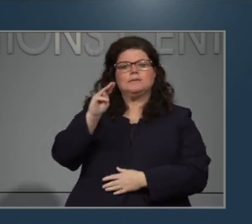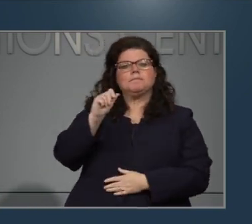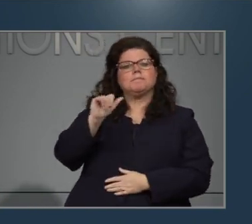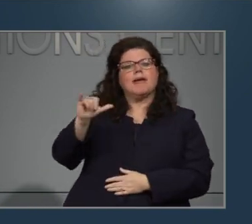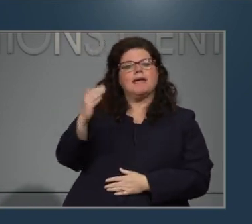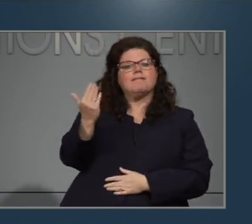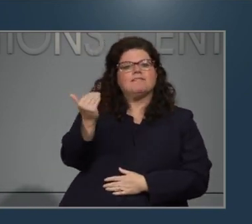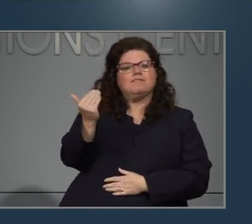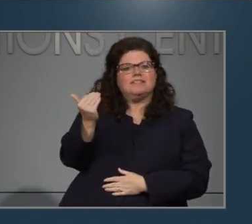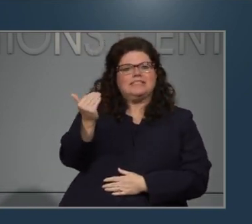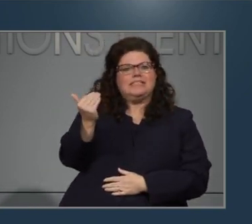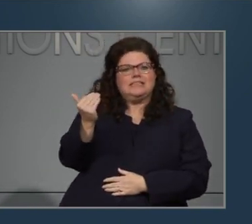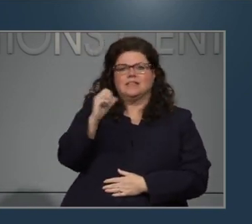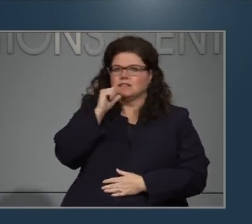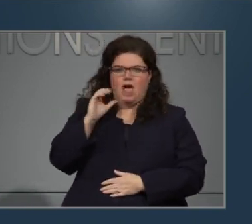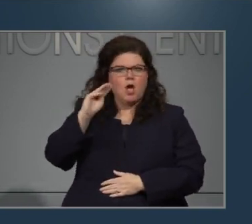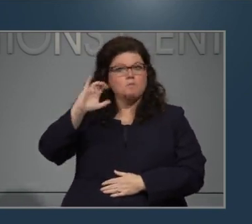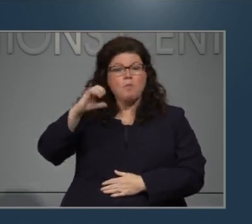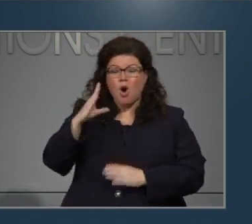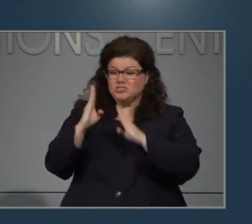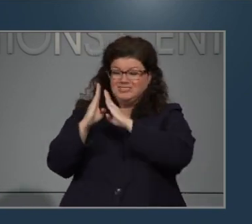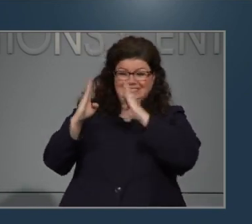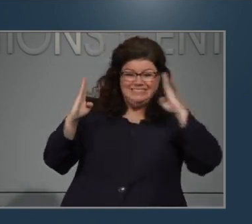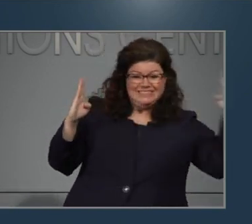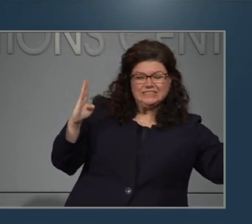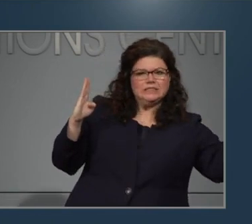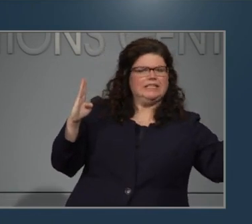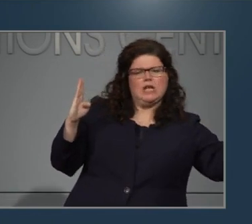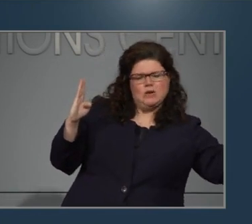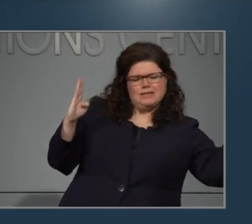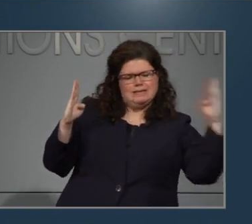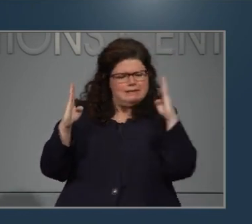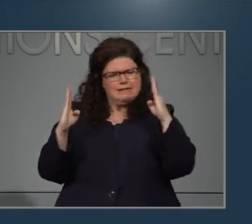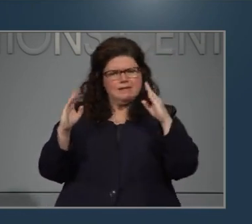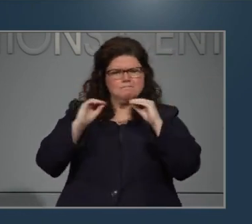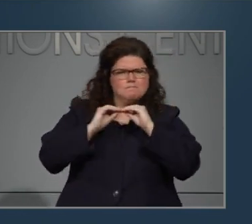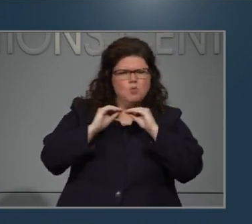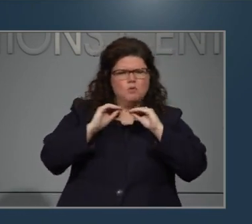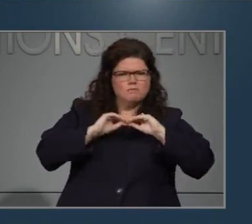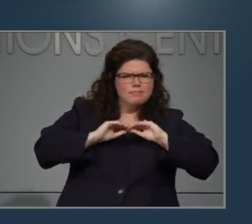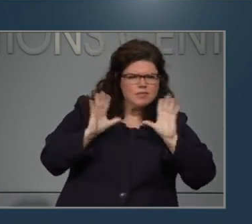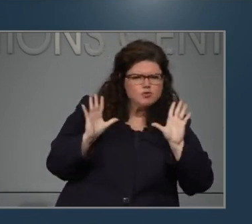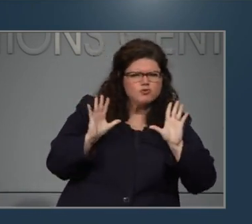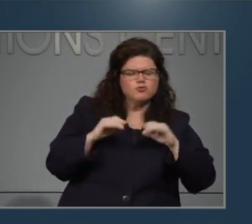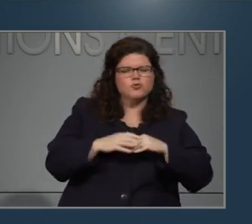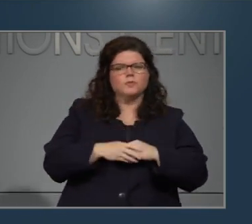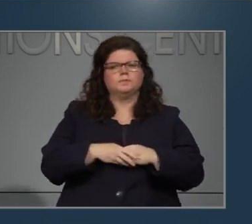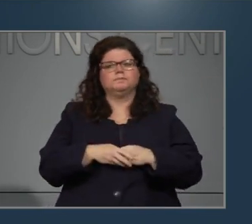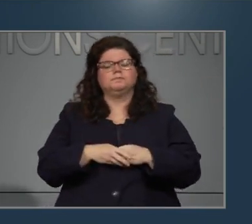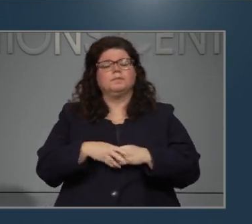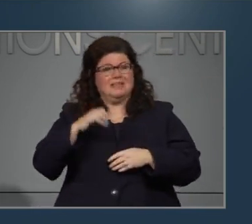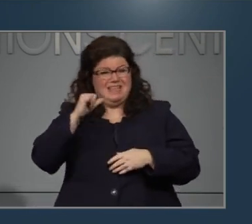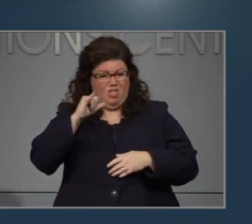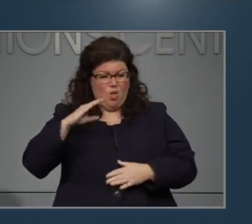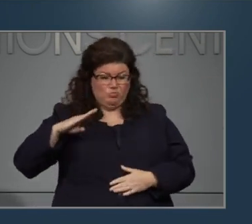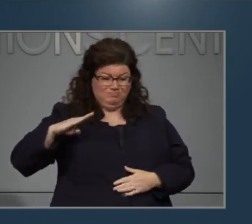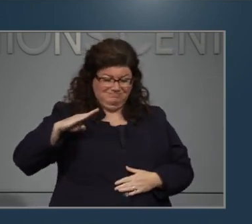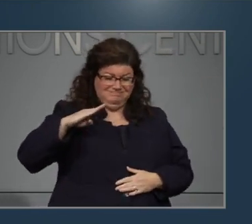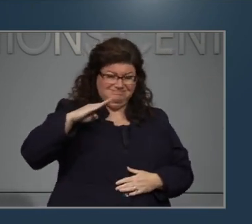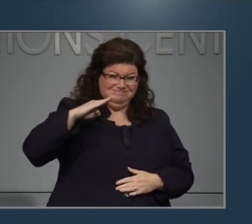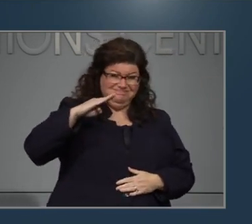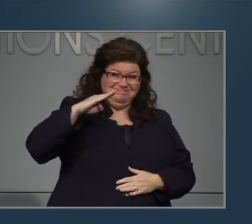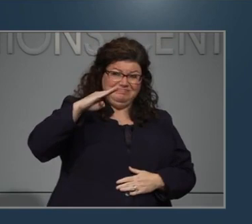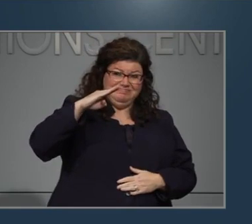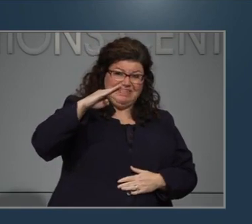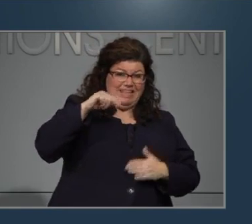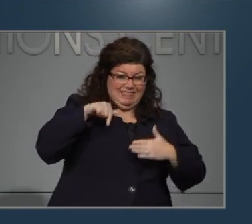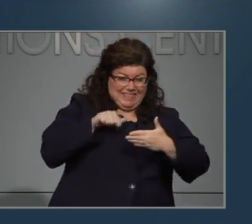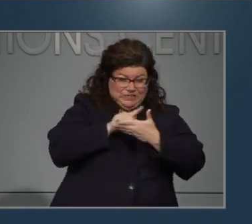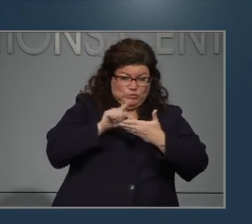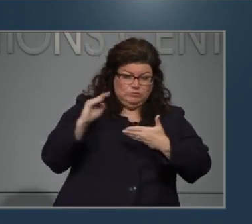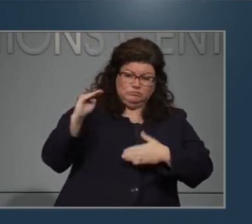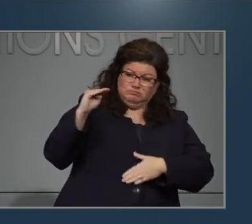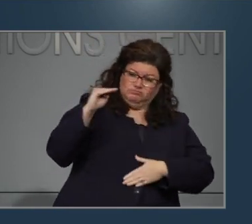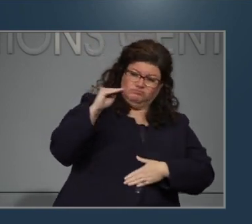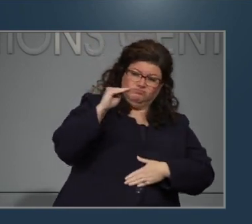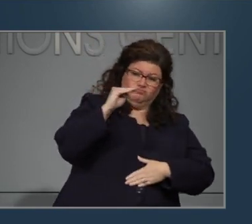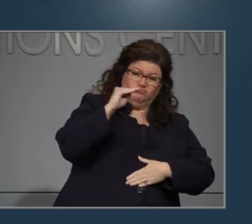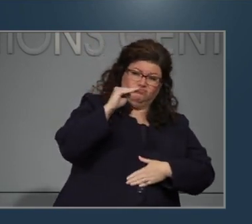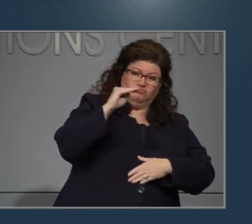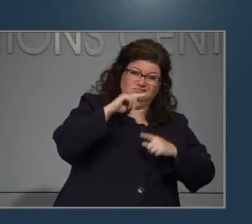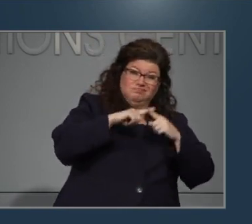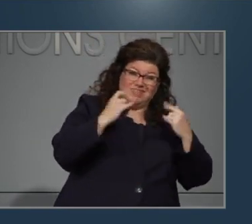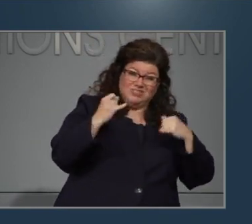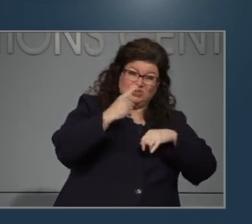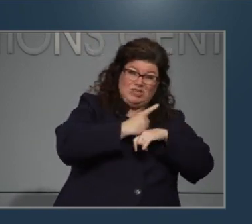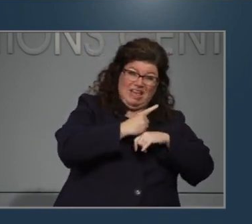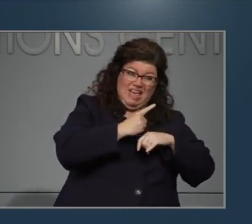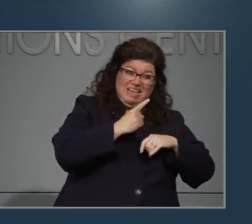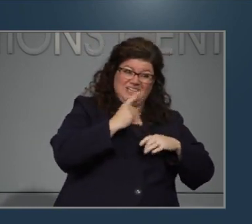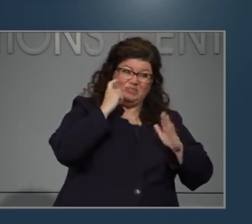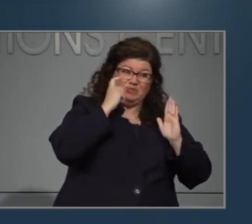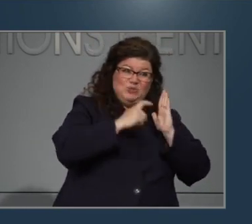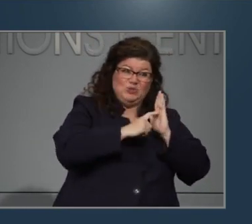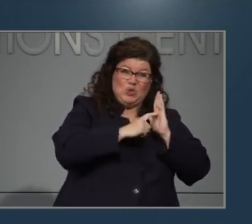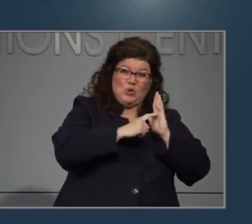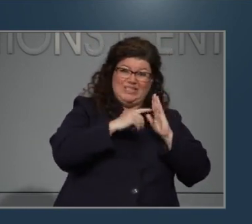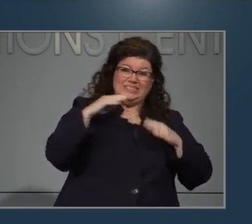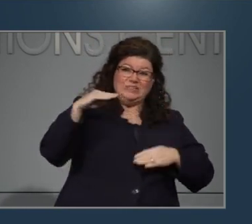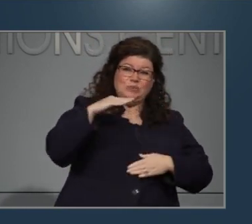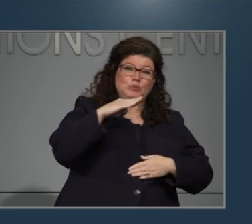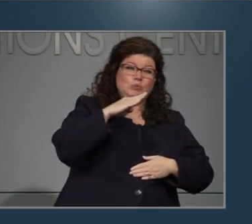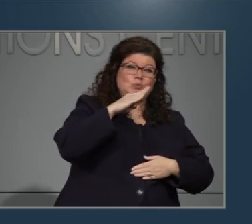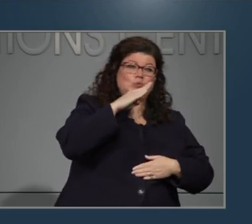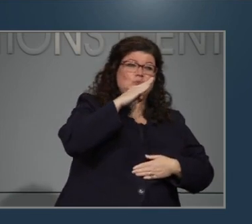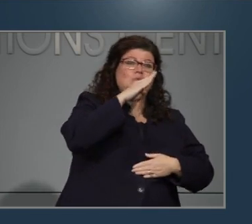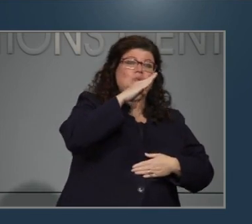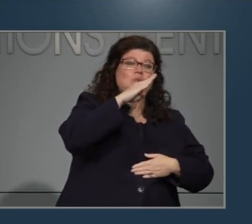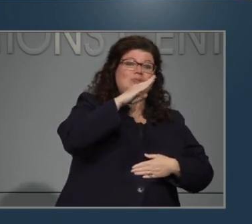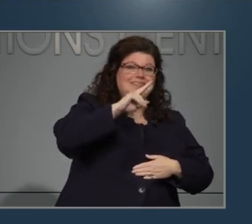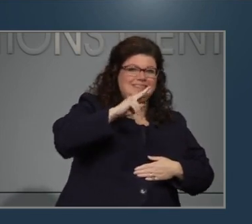LOOK THIS GRAPH AGAIN SHOWS DATA SINCE MAY 15TH AND NOT ALL THE WAY BACK TO MARCH SO YOU CAN SEE IT IN MORE DETAIL LOOKING AT THE YELLOW LINE AGAIN SHOWS THAT SLIGHT LEVELING IN THE LAST